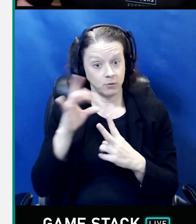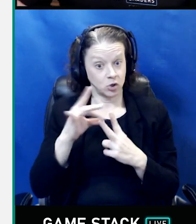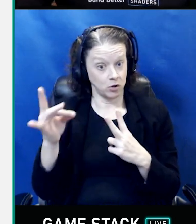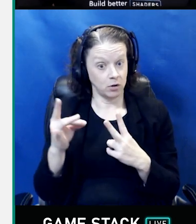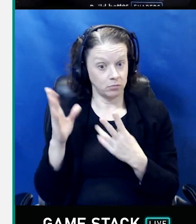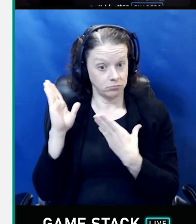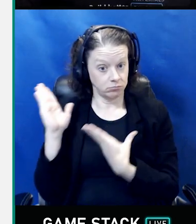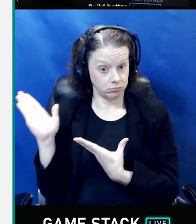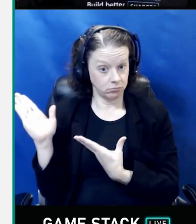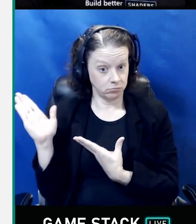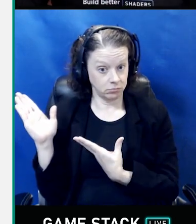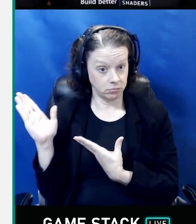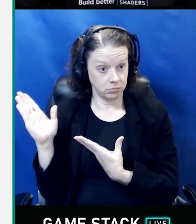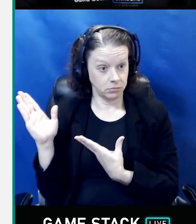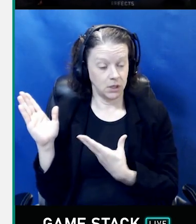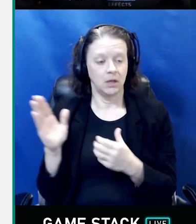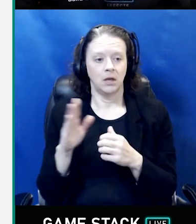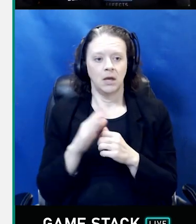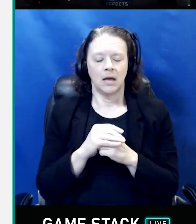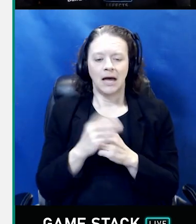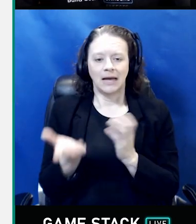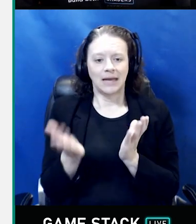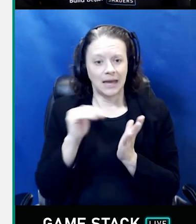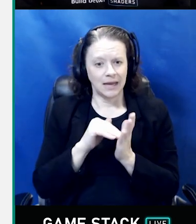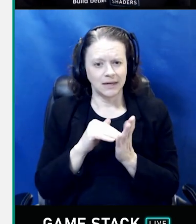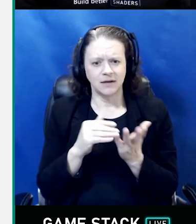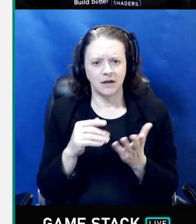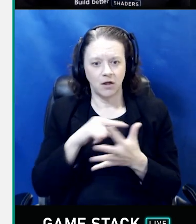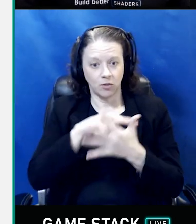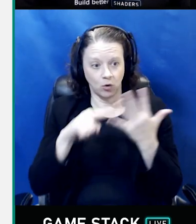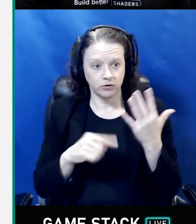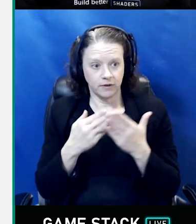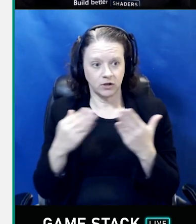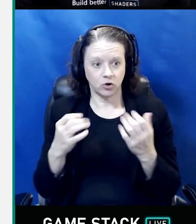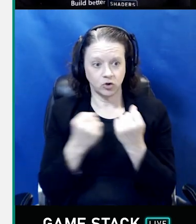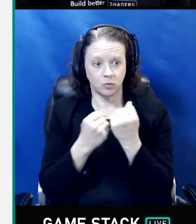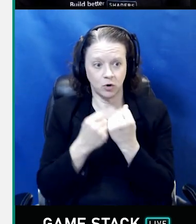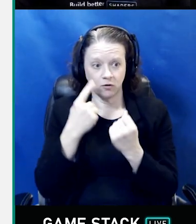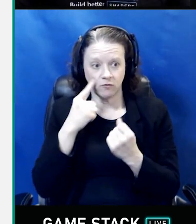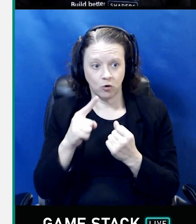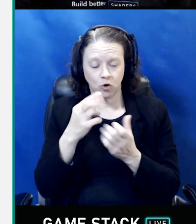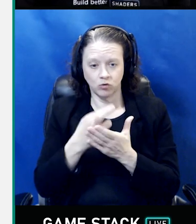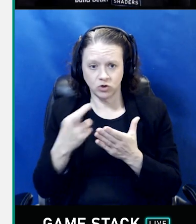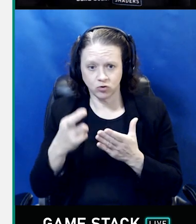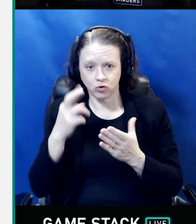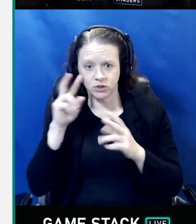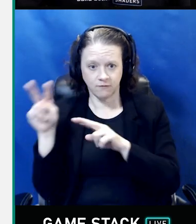because of all the conditions that I said before. And once again, those are support for resource views that